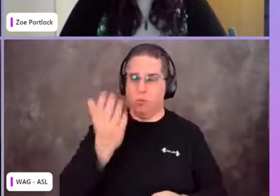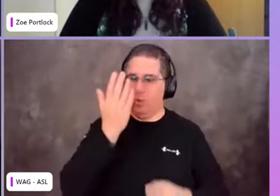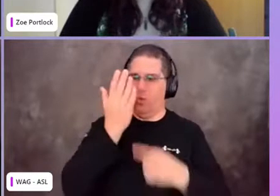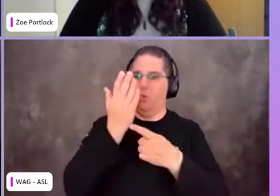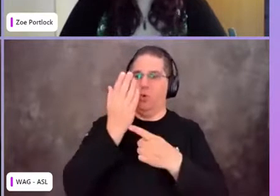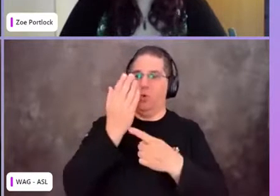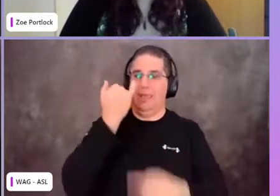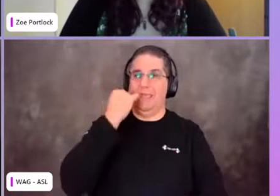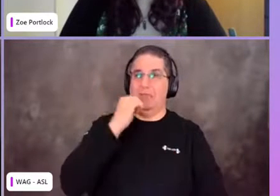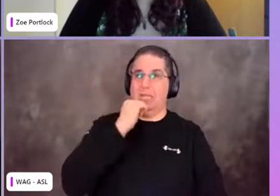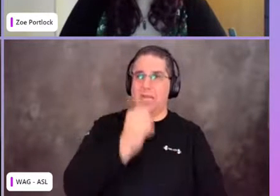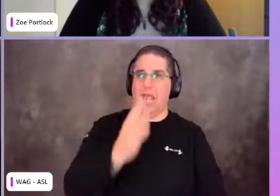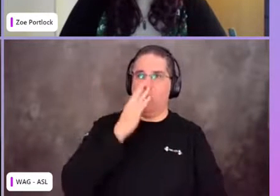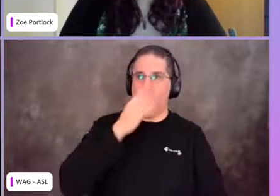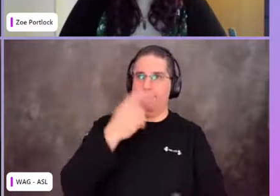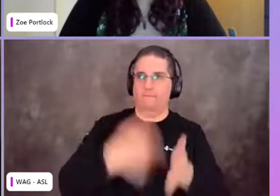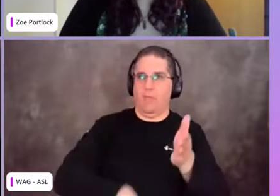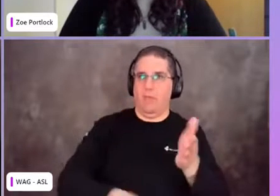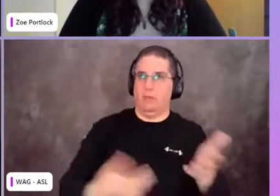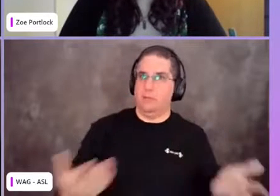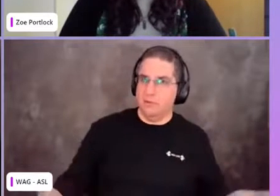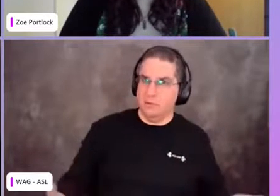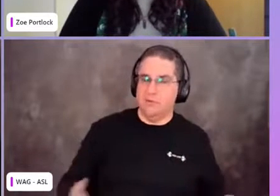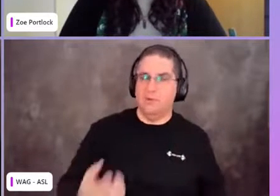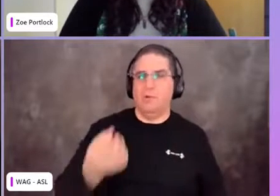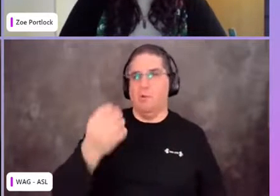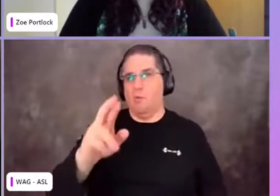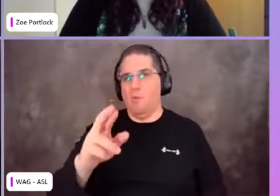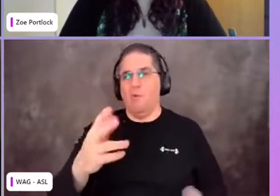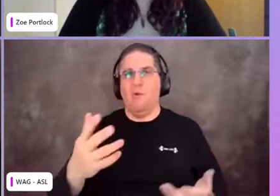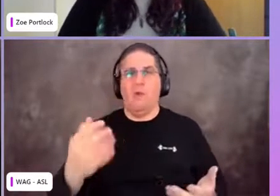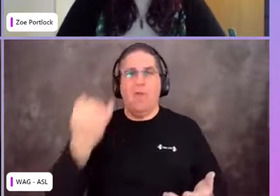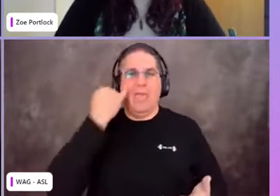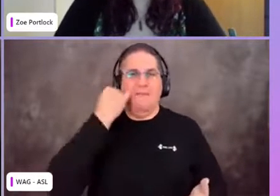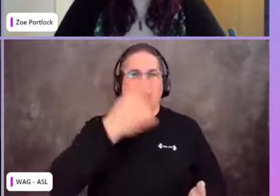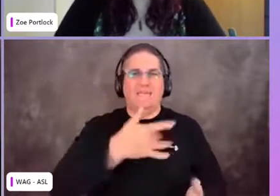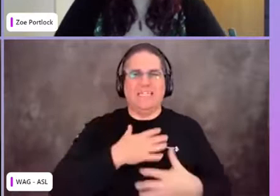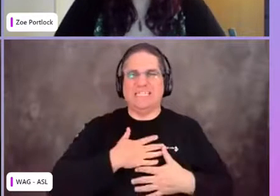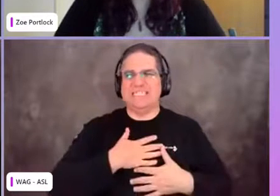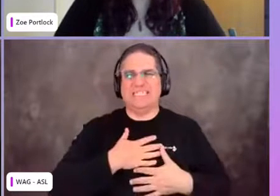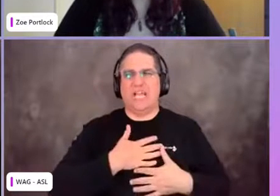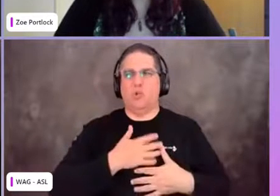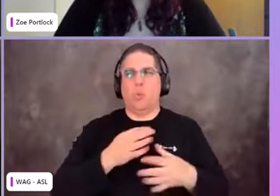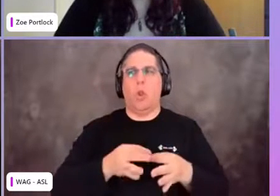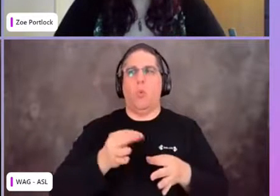this was going to be expensive. Either we have to do it because someone told them you are going to get